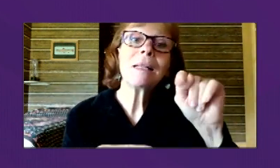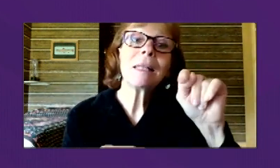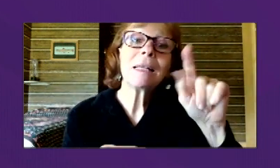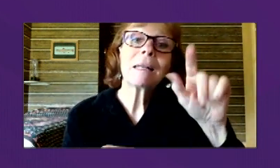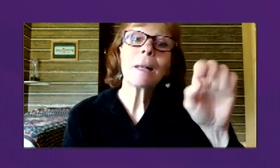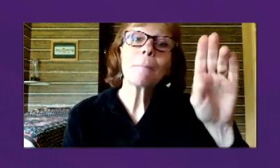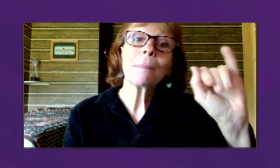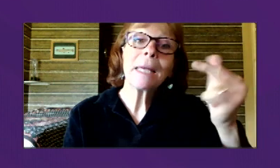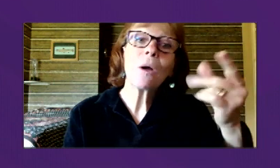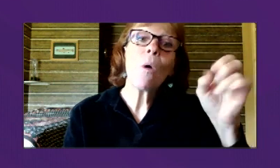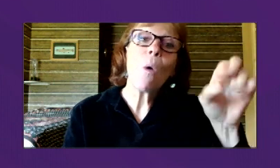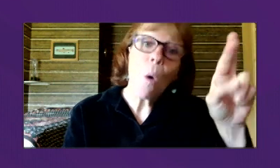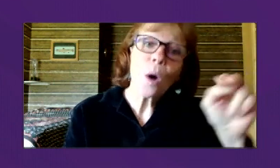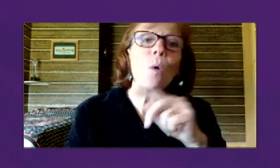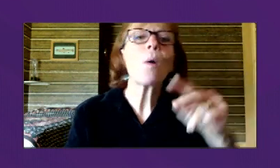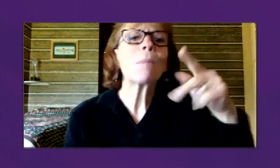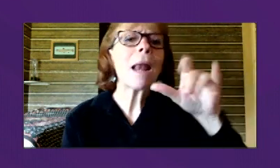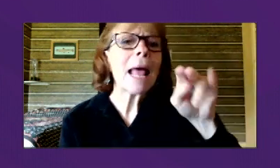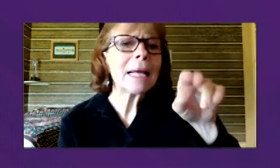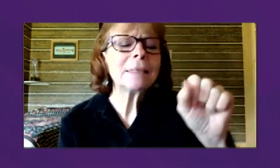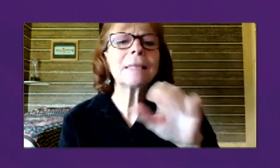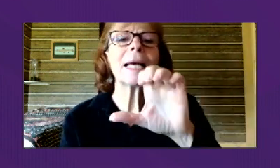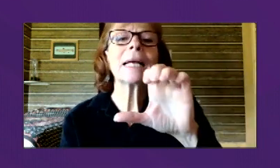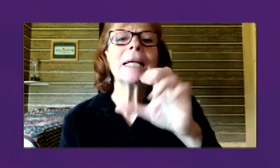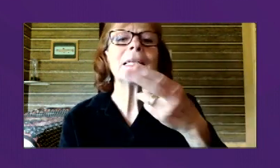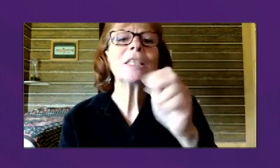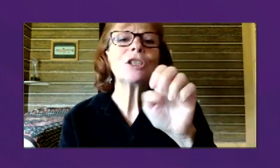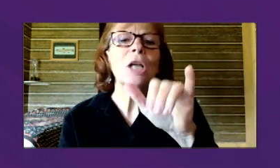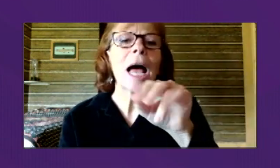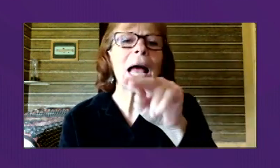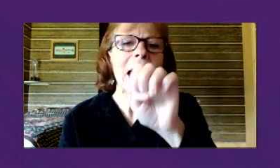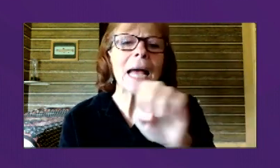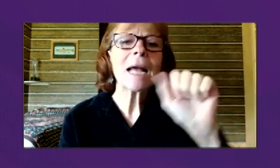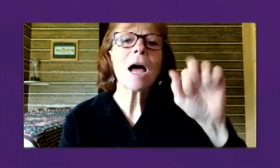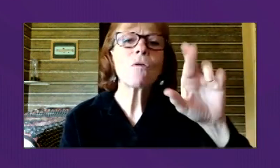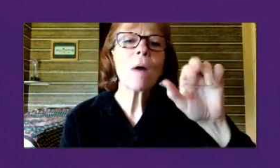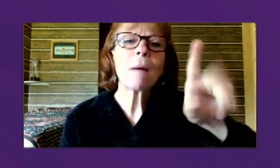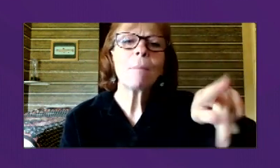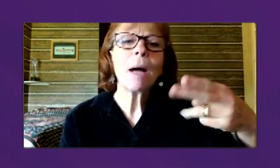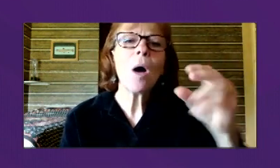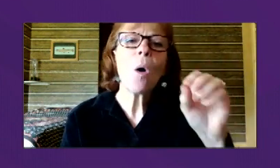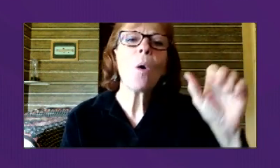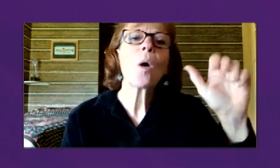such as the Lakota, Cheyenne, or Arapaho, as other drawings generally depict ways of life.